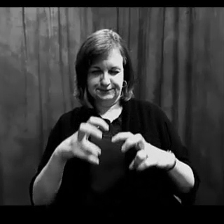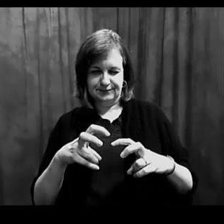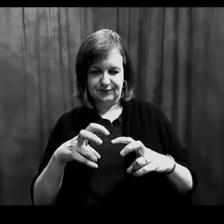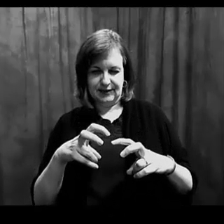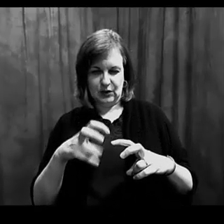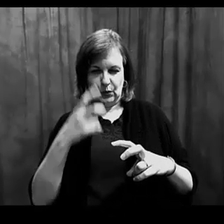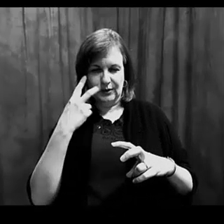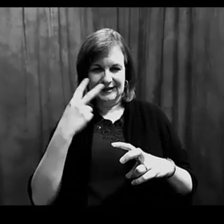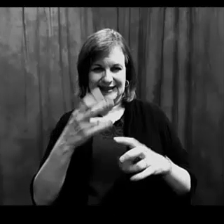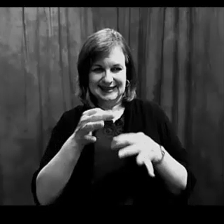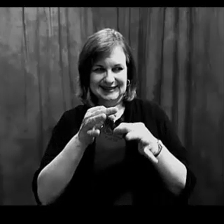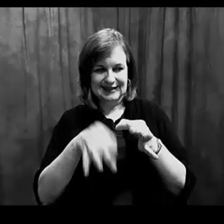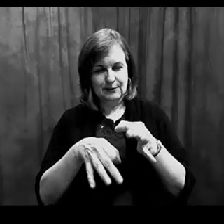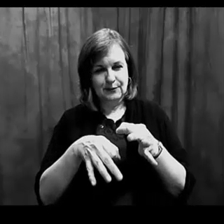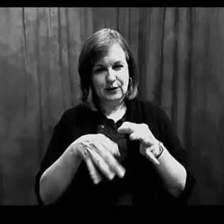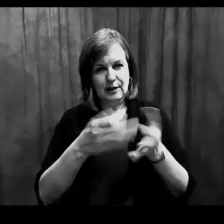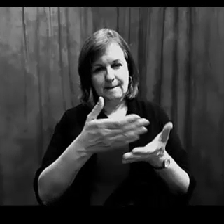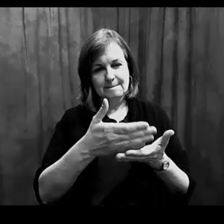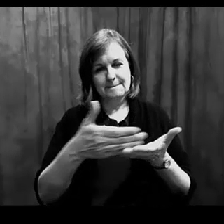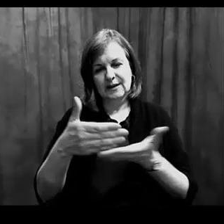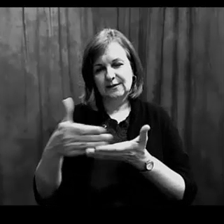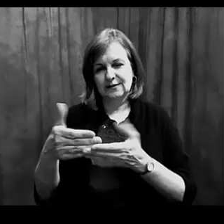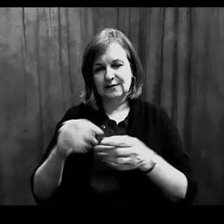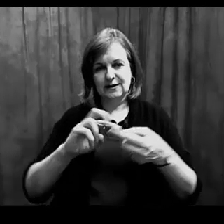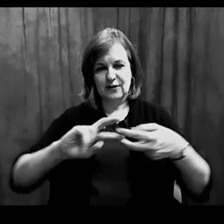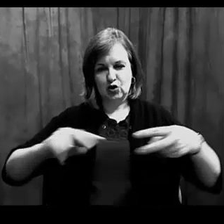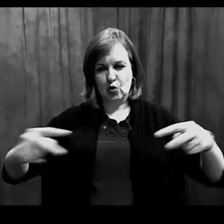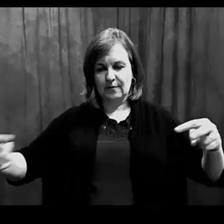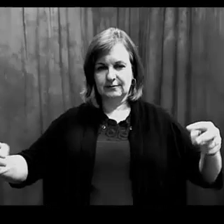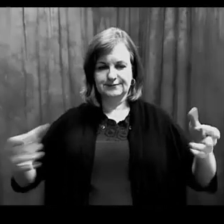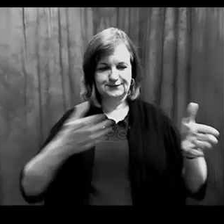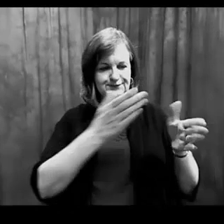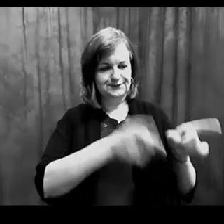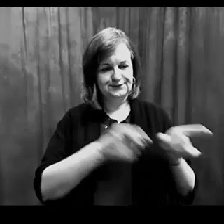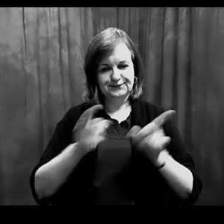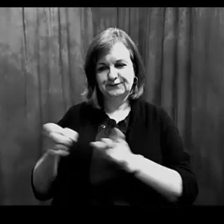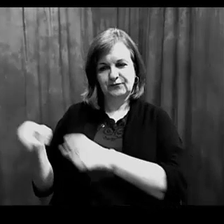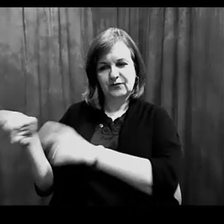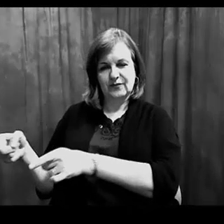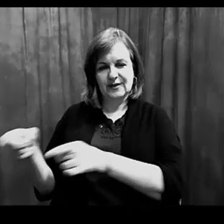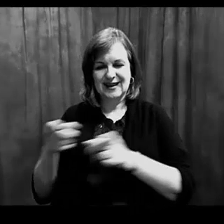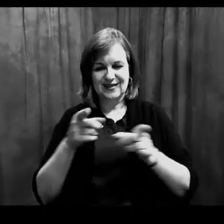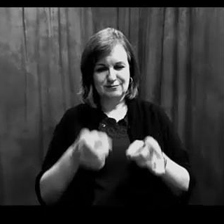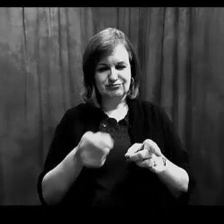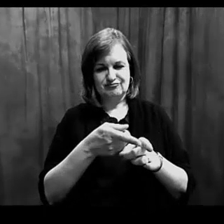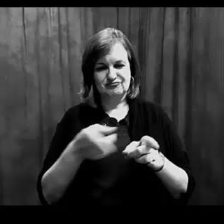into simple pieces